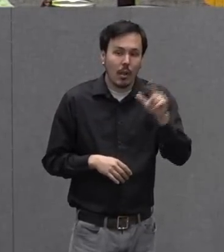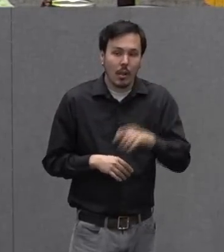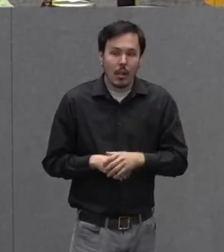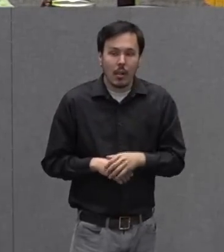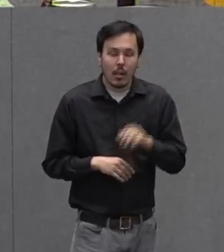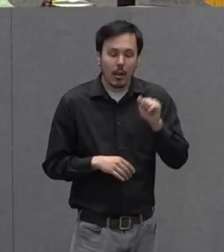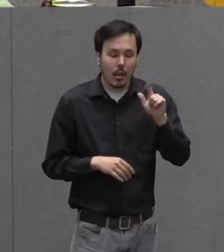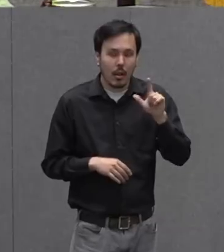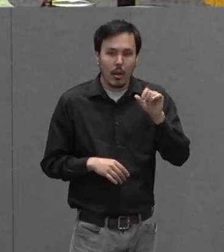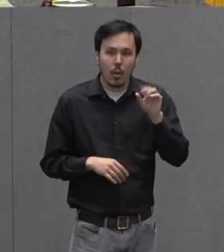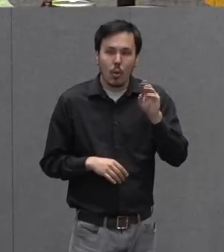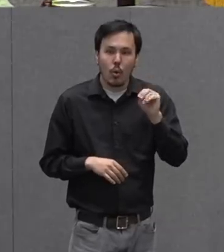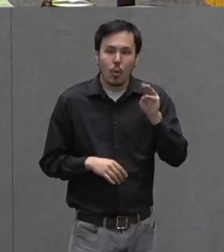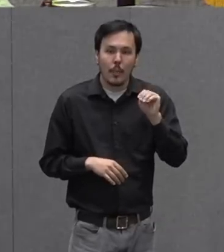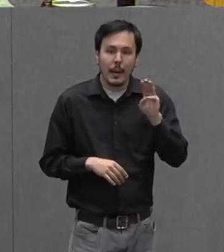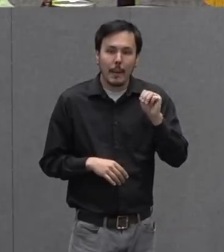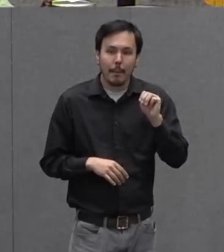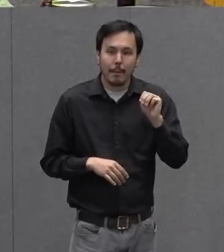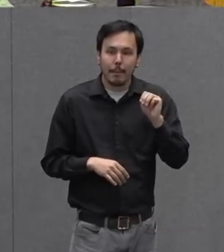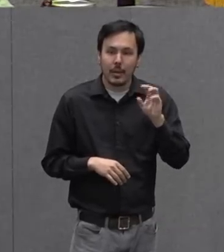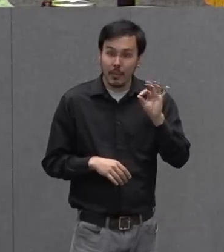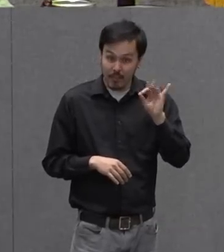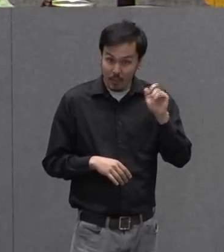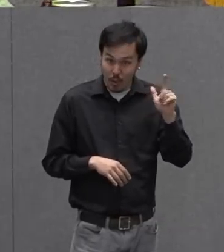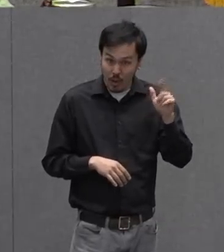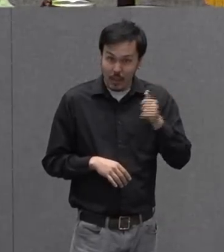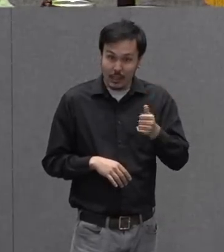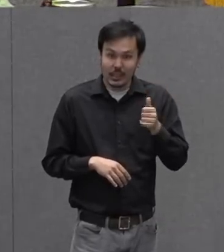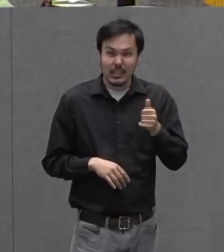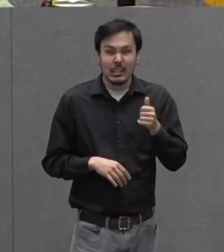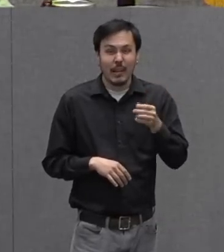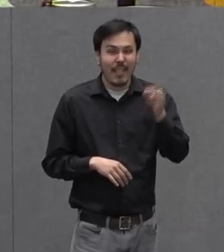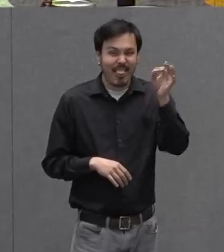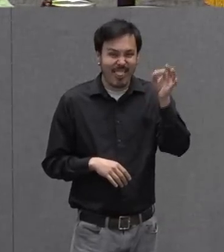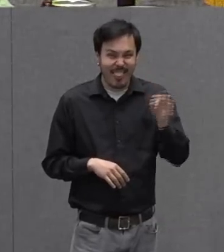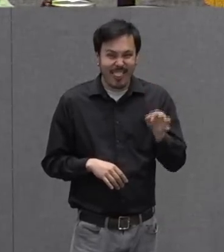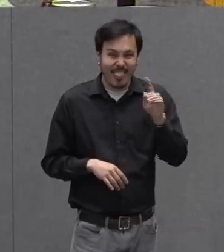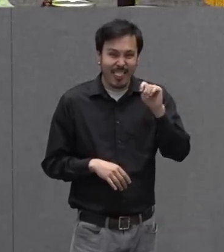Aluminum foil is very thinly rolled out metal.